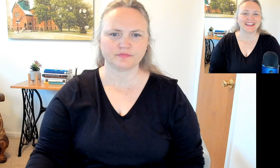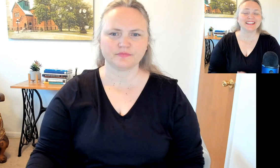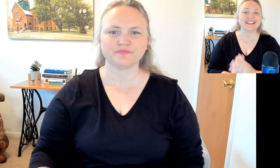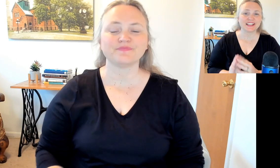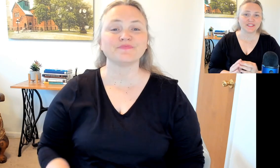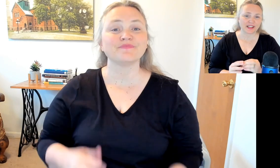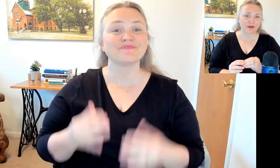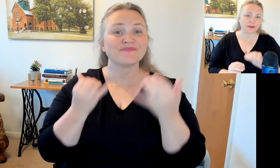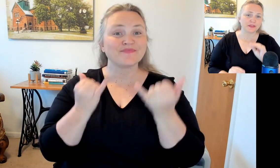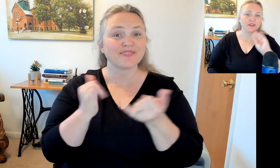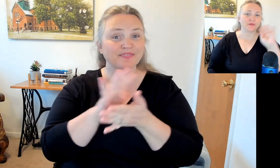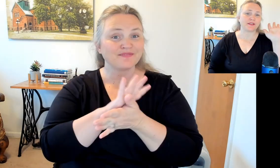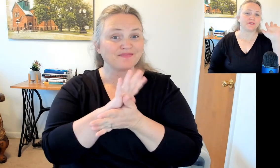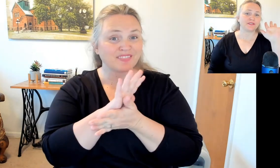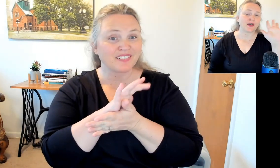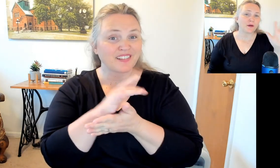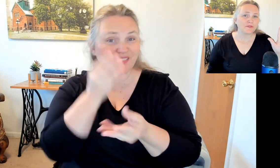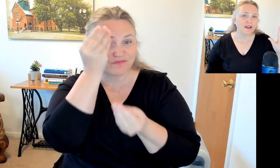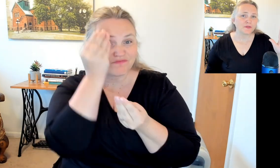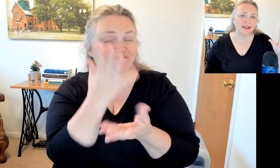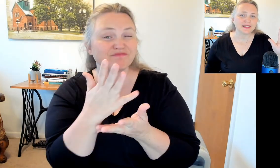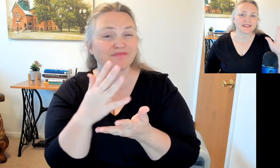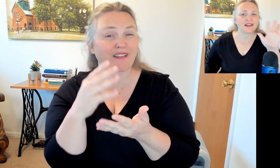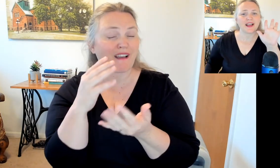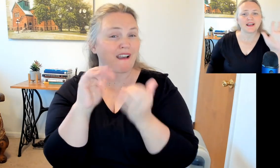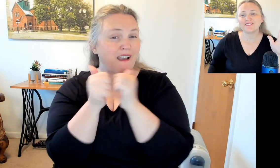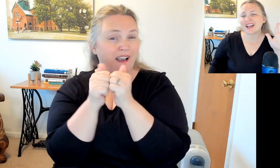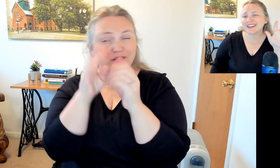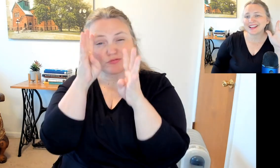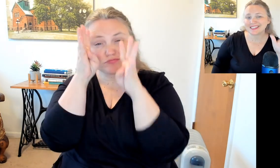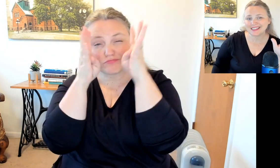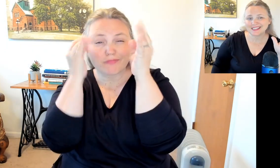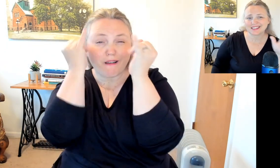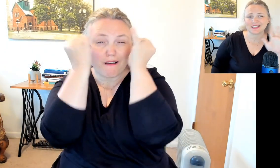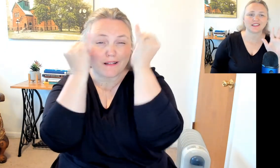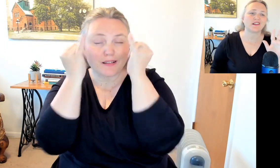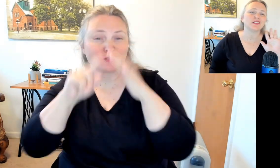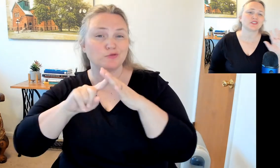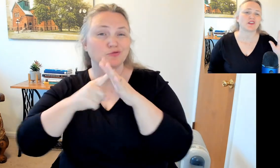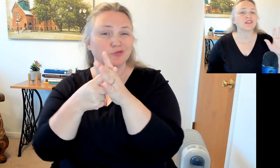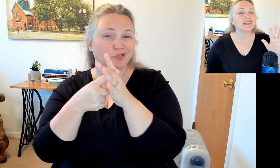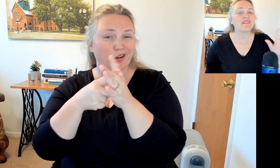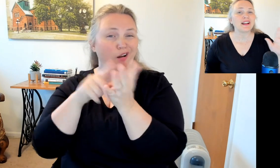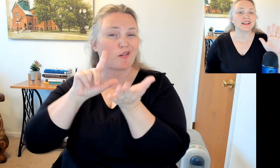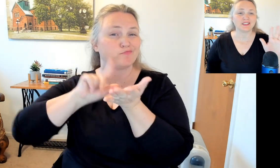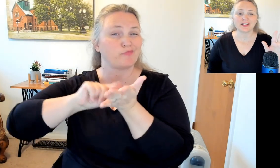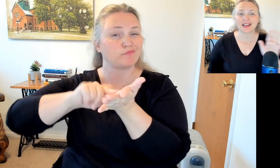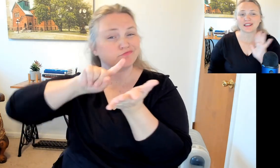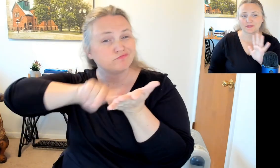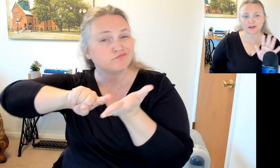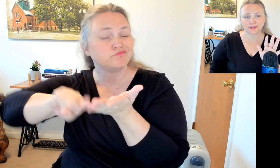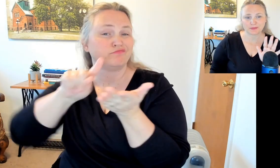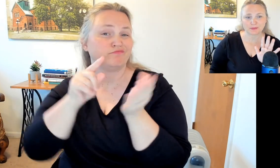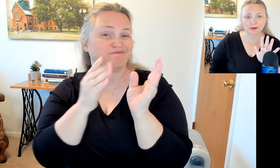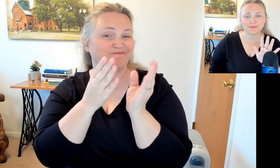In today's video, I'm giving you my top five ways on how to find ideas to start your scholarly writing agenda as a faculty member.